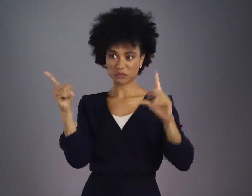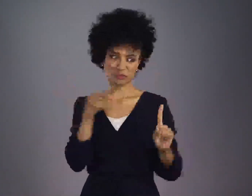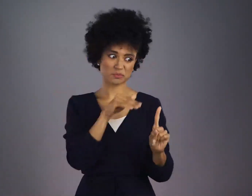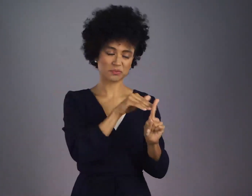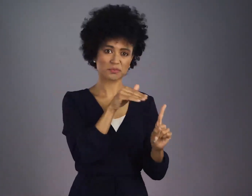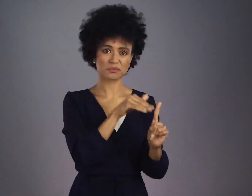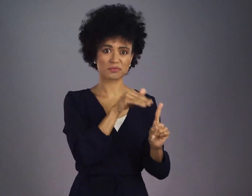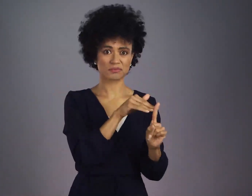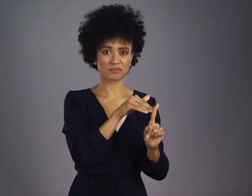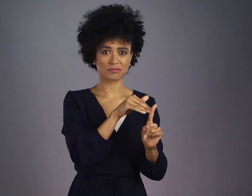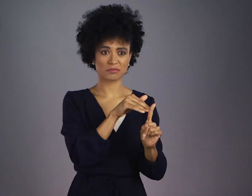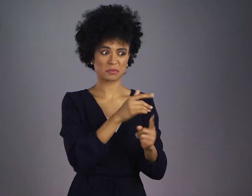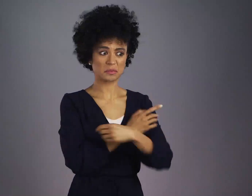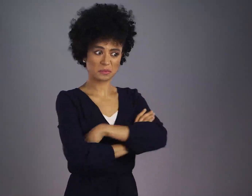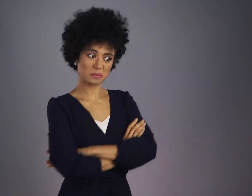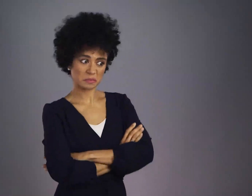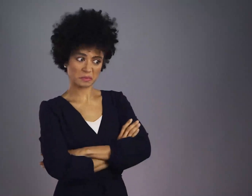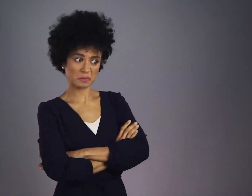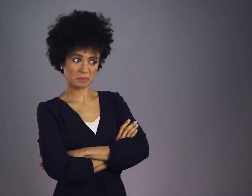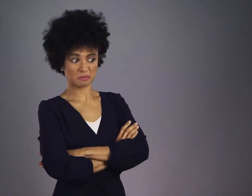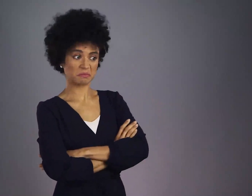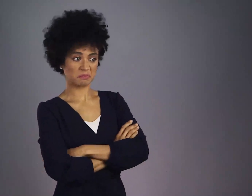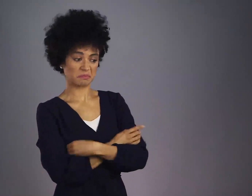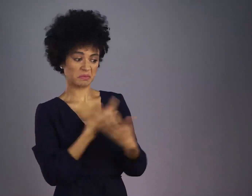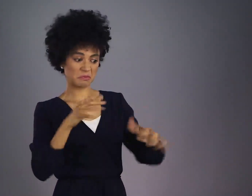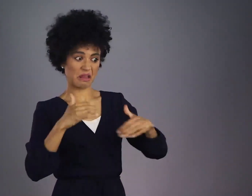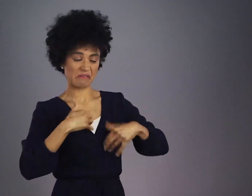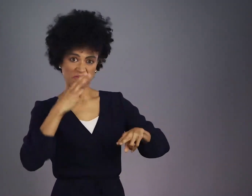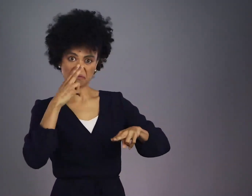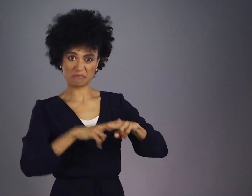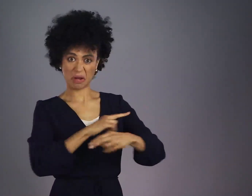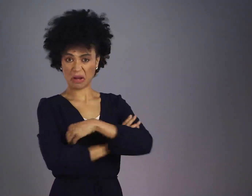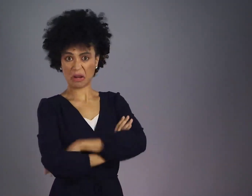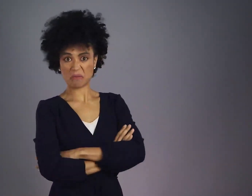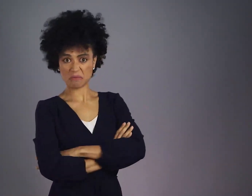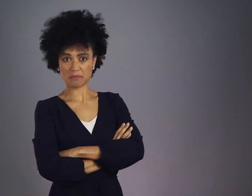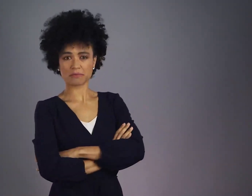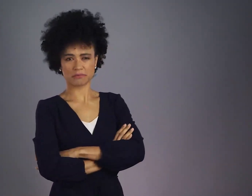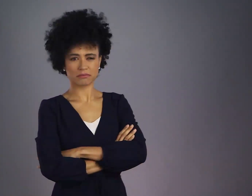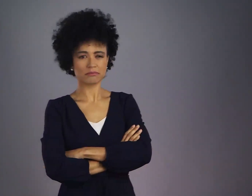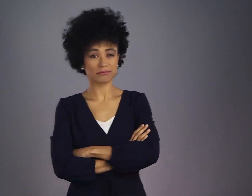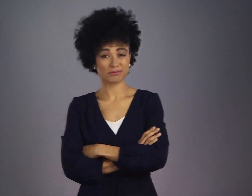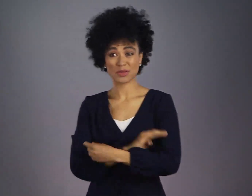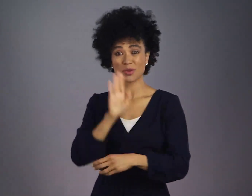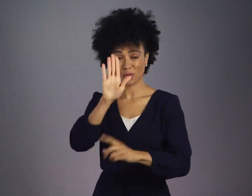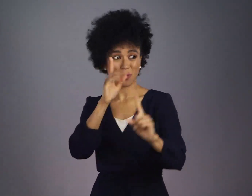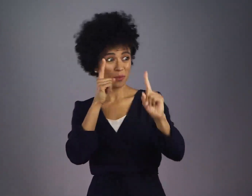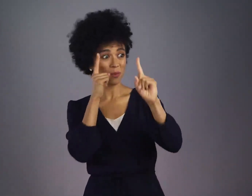If he gets the idea that you are a nag or a killjoy, your chance of accomplishing anything useful may be zero.